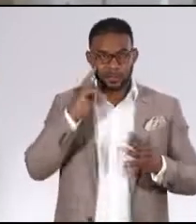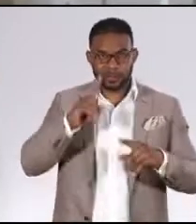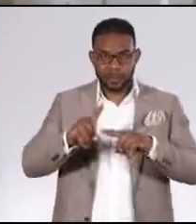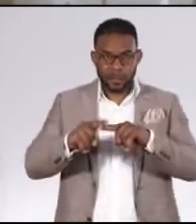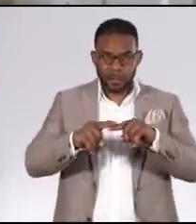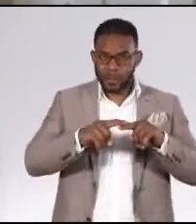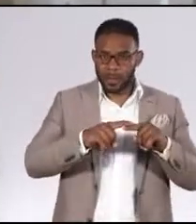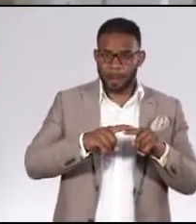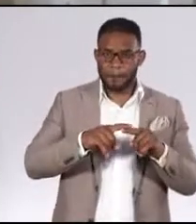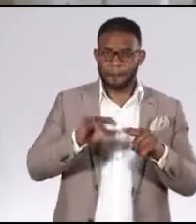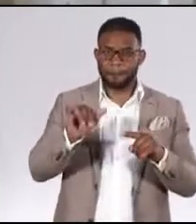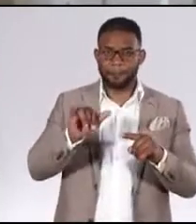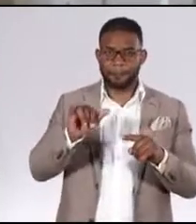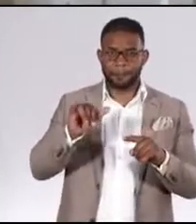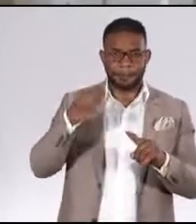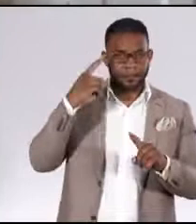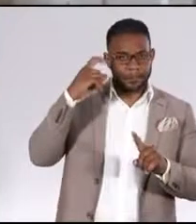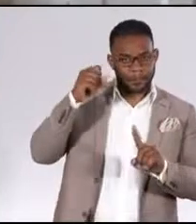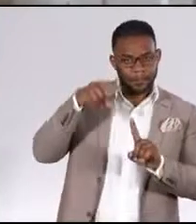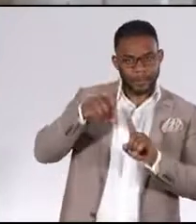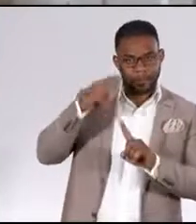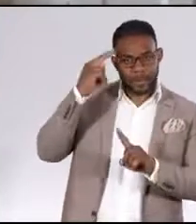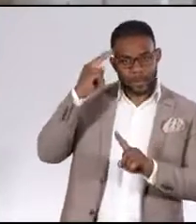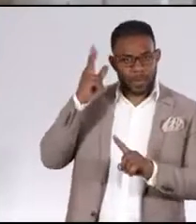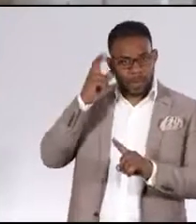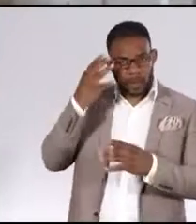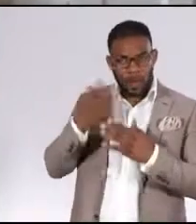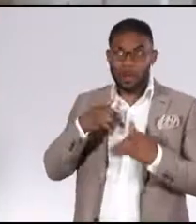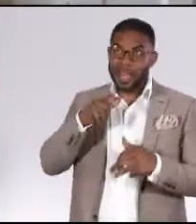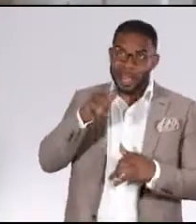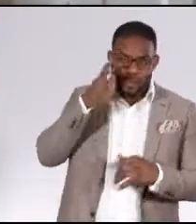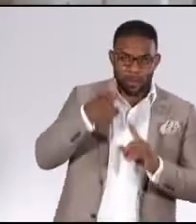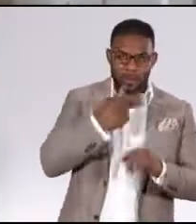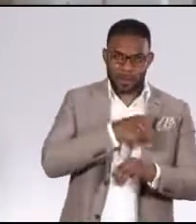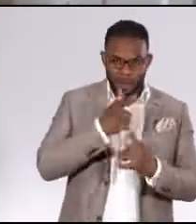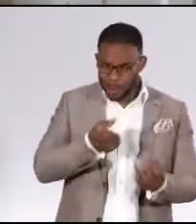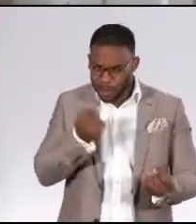uh like sensory neural hearing loss, we have to hear from patients to understand their concerns.